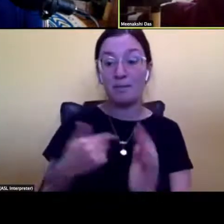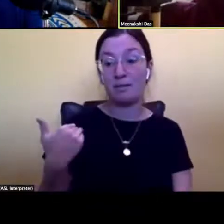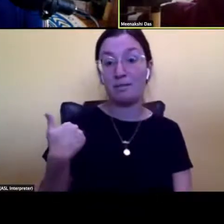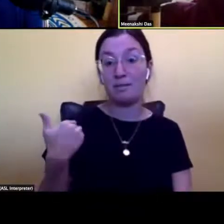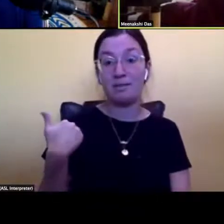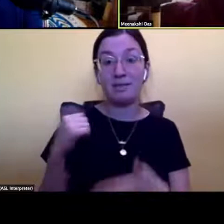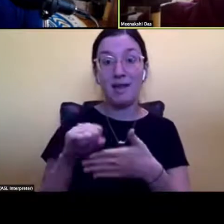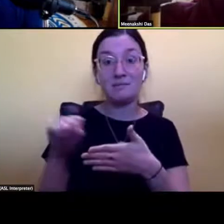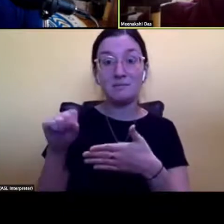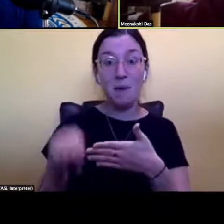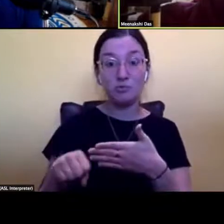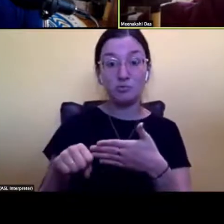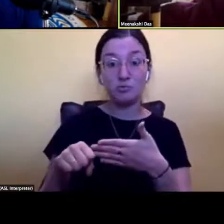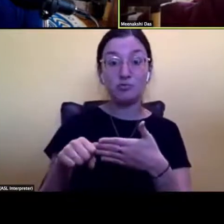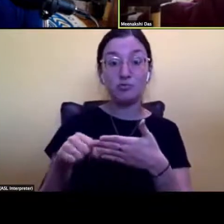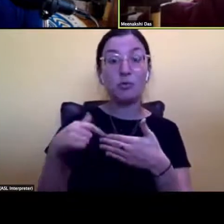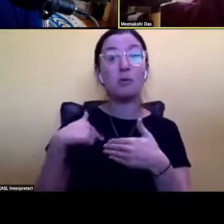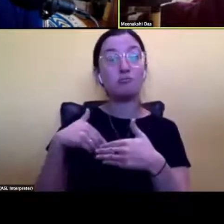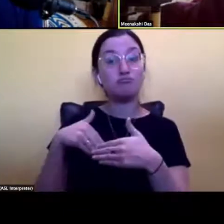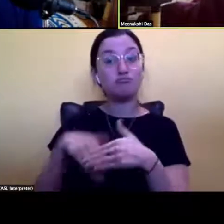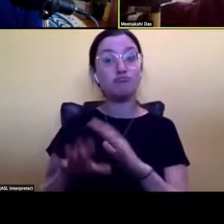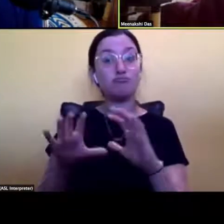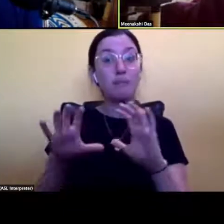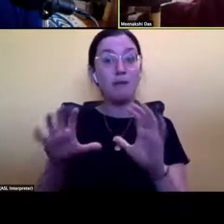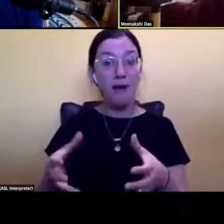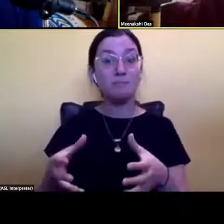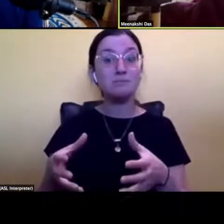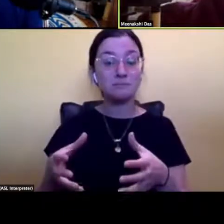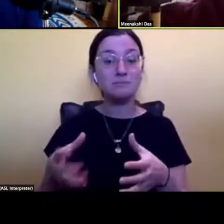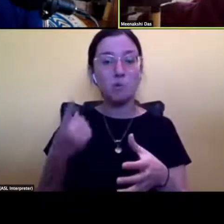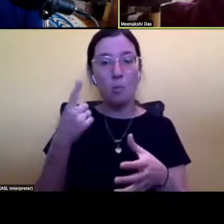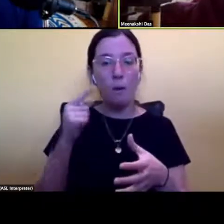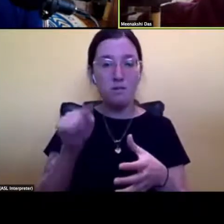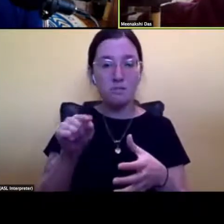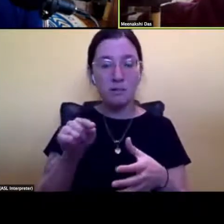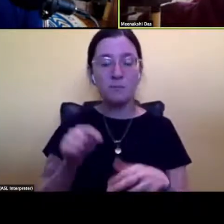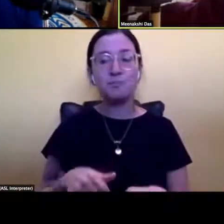semester in the class of mine, we had